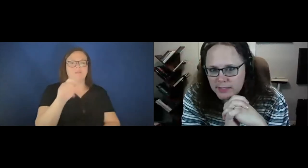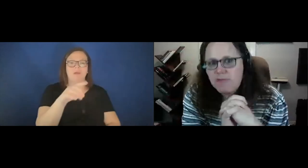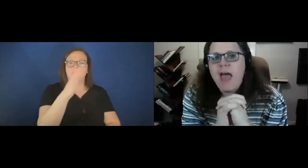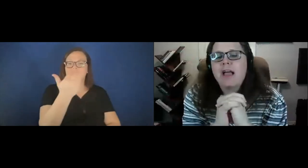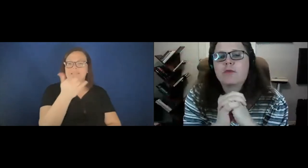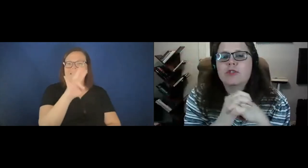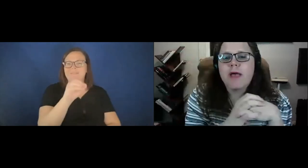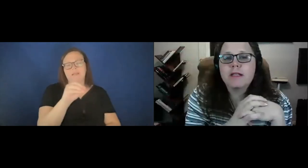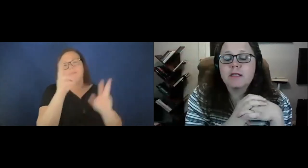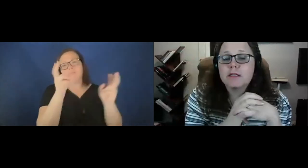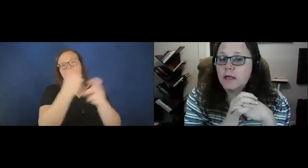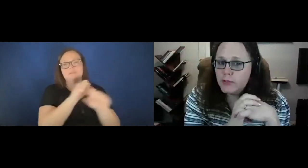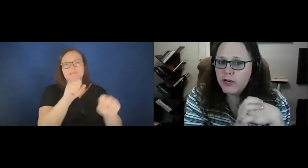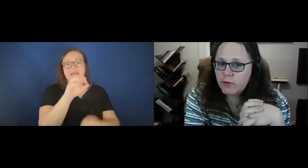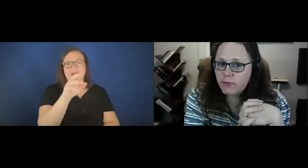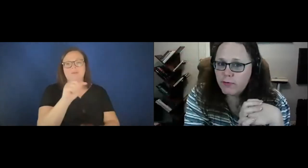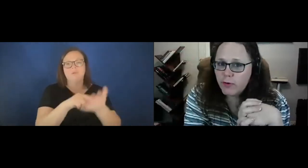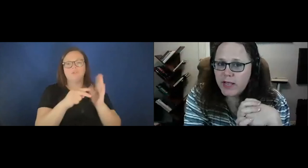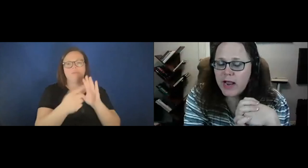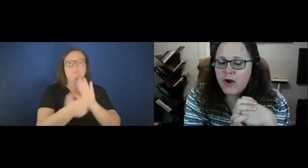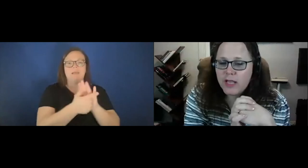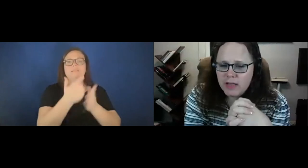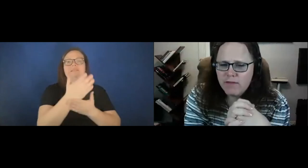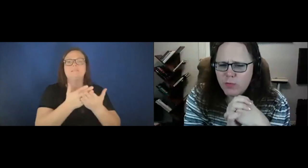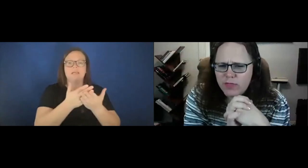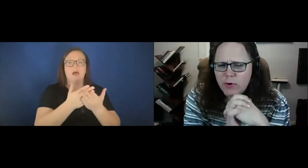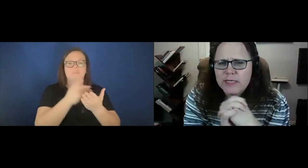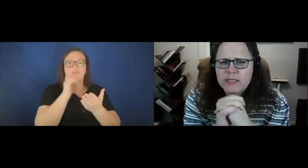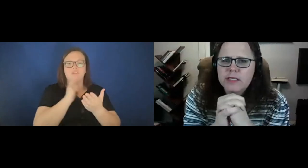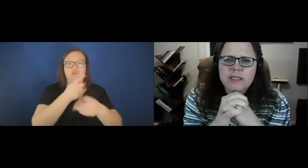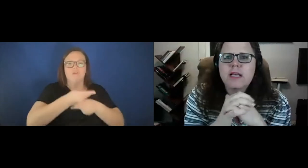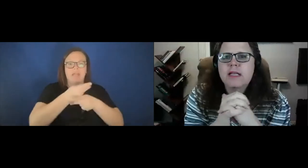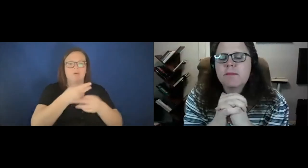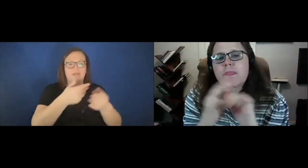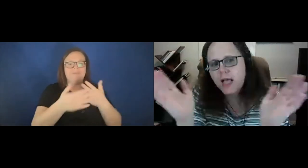"SAFE Act" which bans some gender-affirming care even with parental consent. That law's